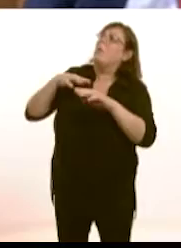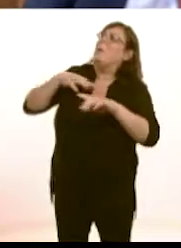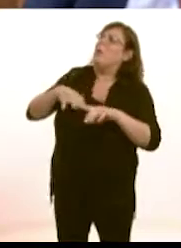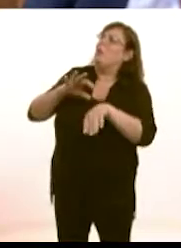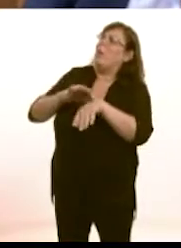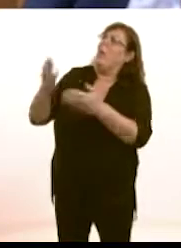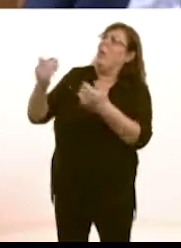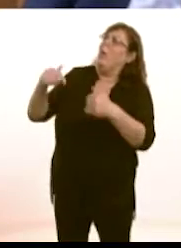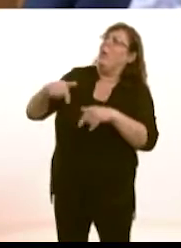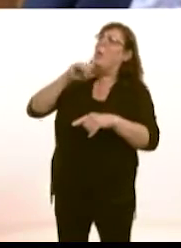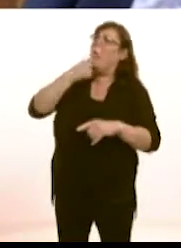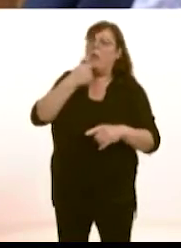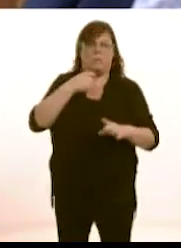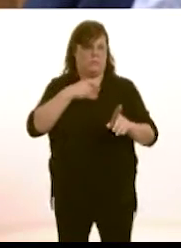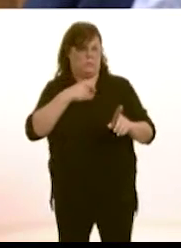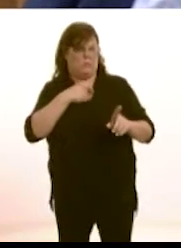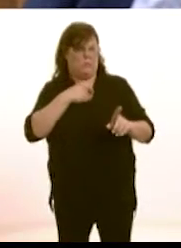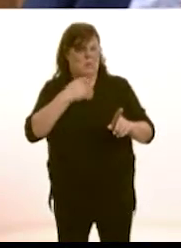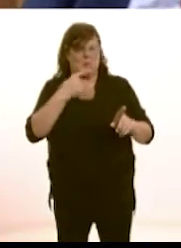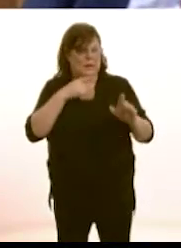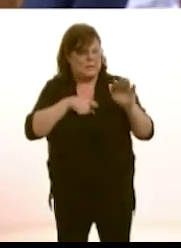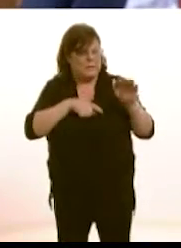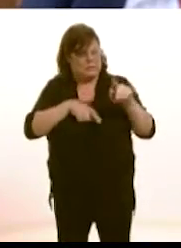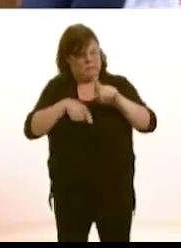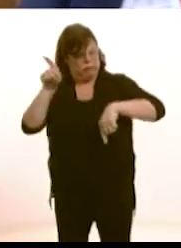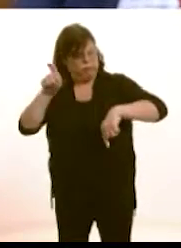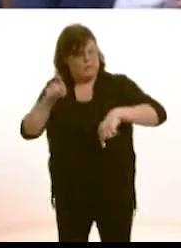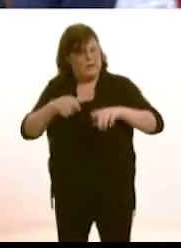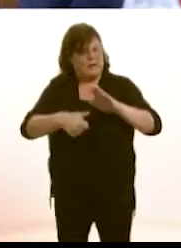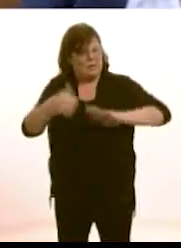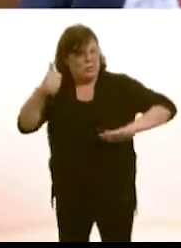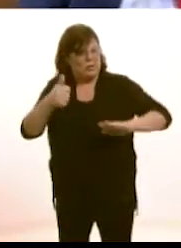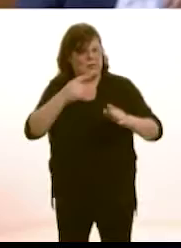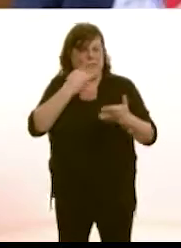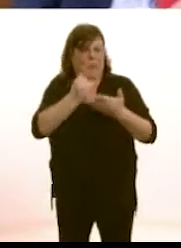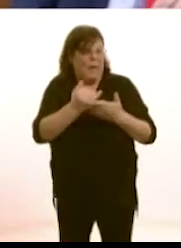wouldnít be any deportationí, as if that was a bad thingóa bad thing. He wants to see deportations, it seems to me.